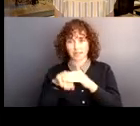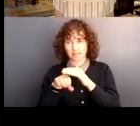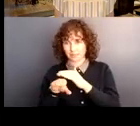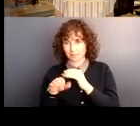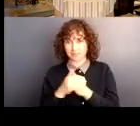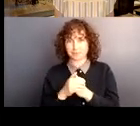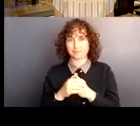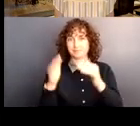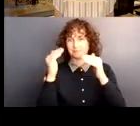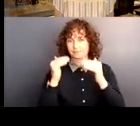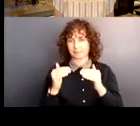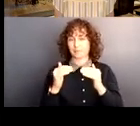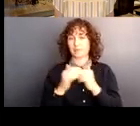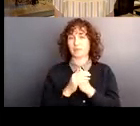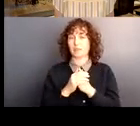implementing music transitions